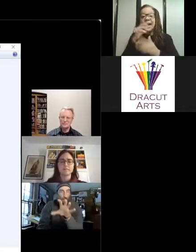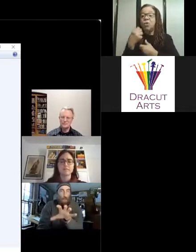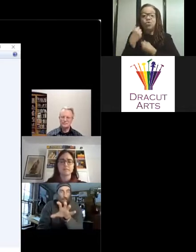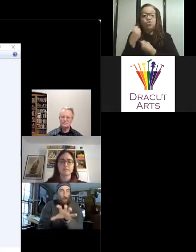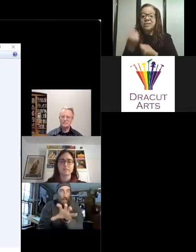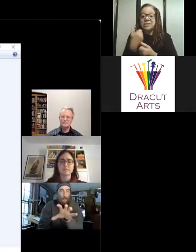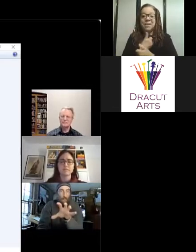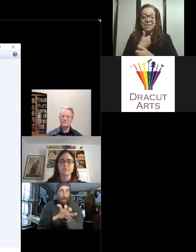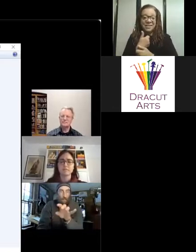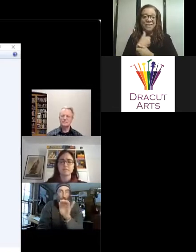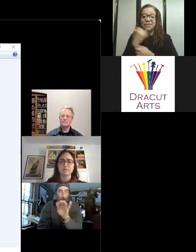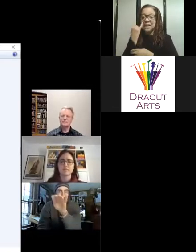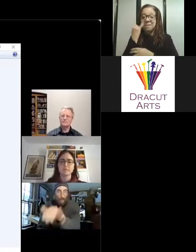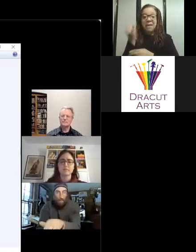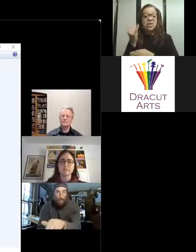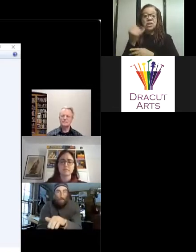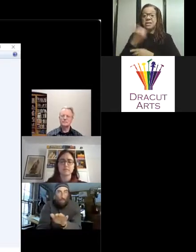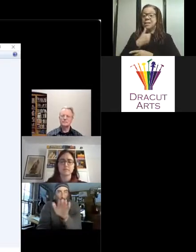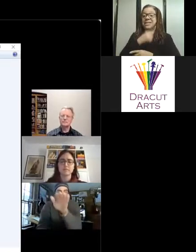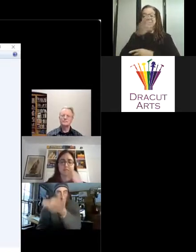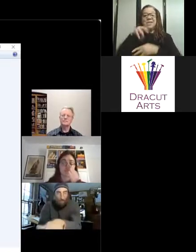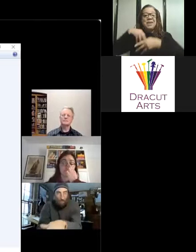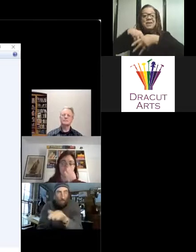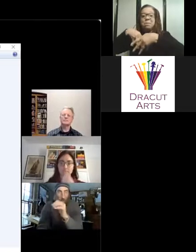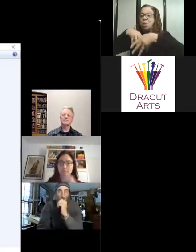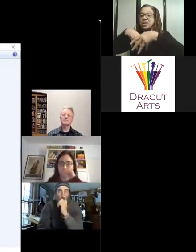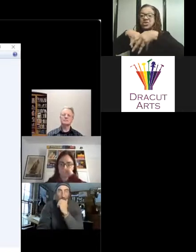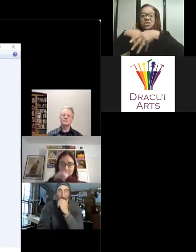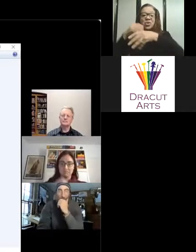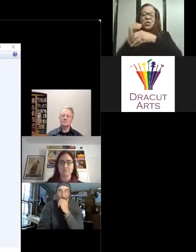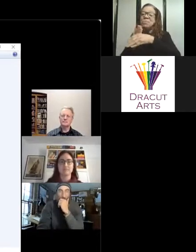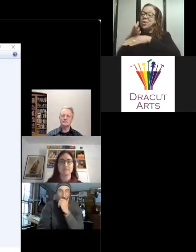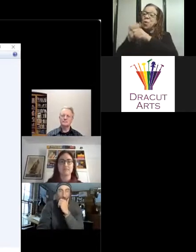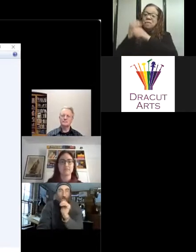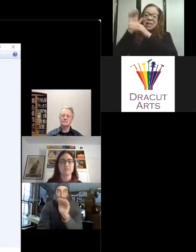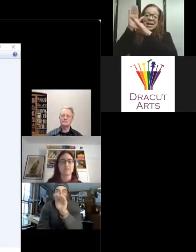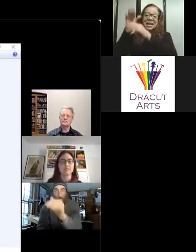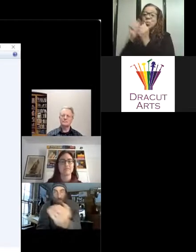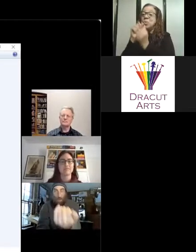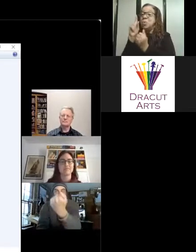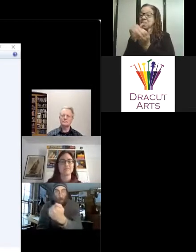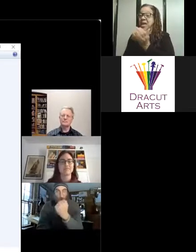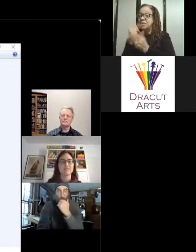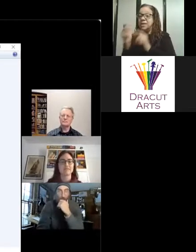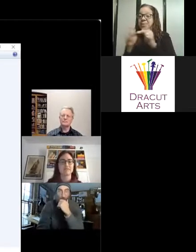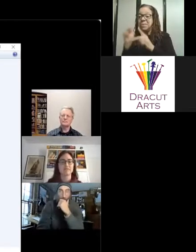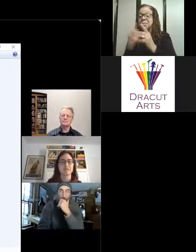because I've never had to march over that hill, with a thousand other people, to meet a thousand other people coming the other way.